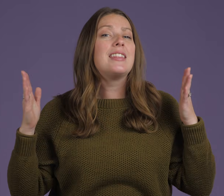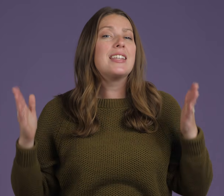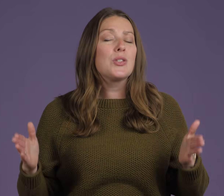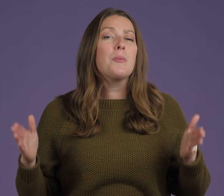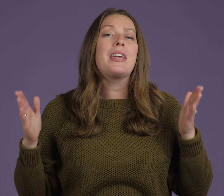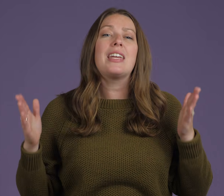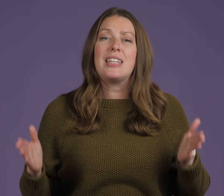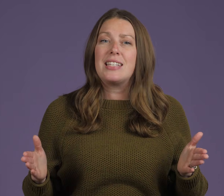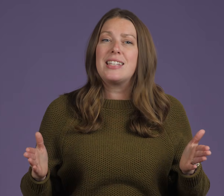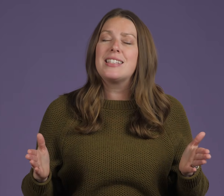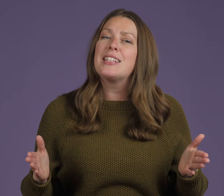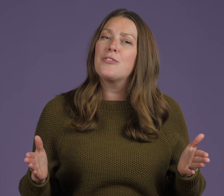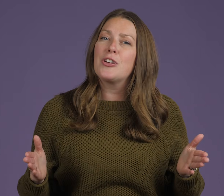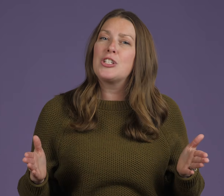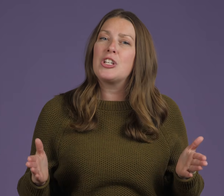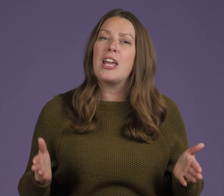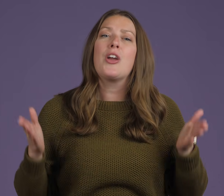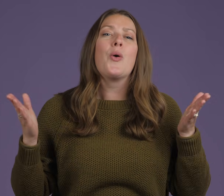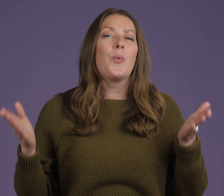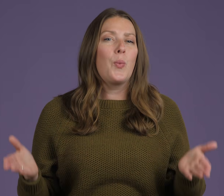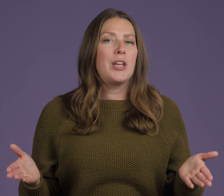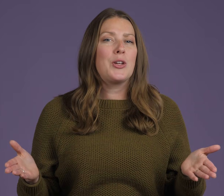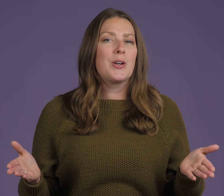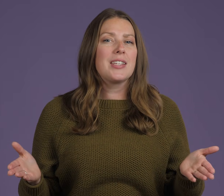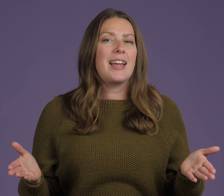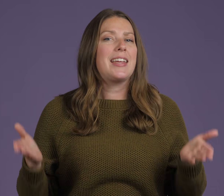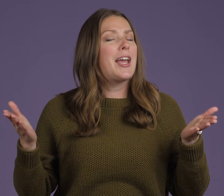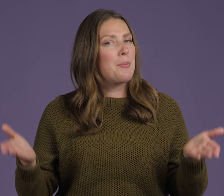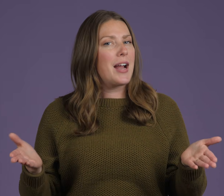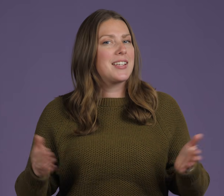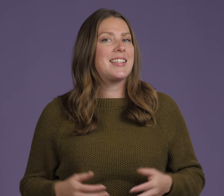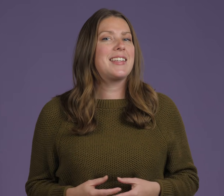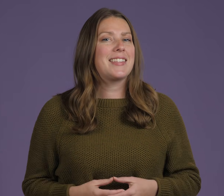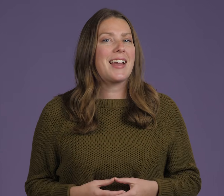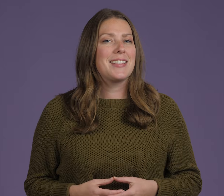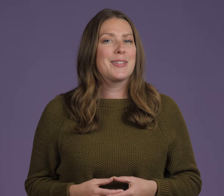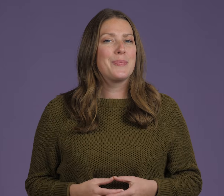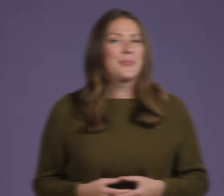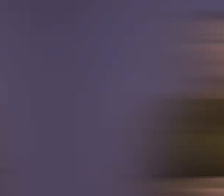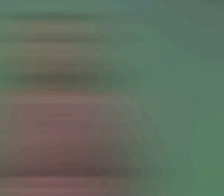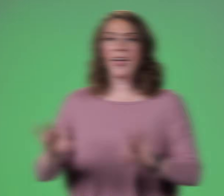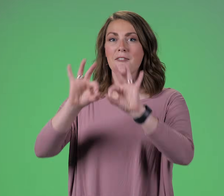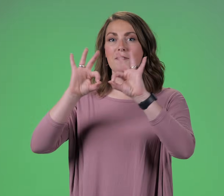This will make it easy to differentiate when you are signing and practicing these signs.